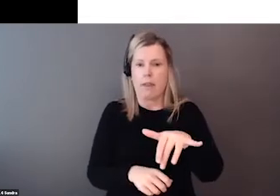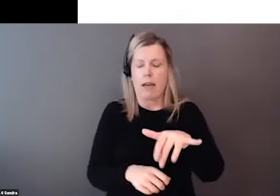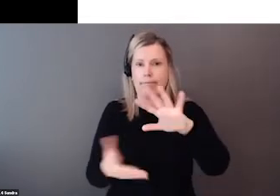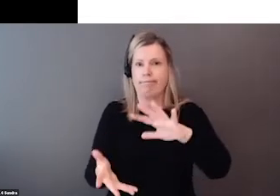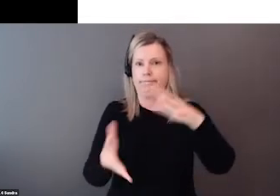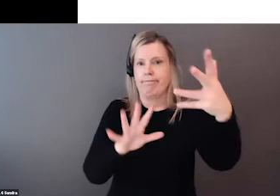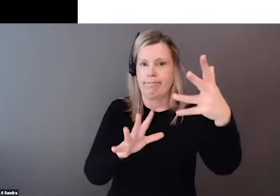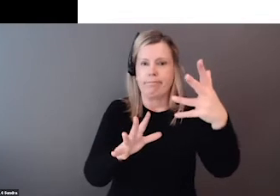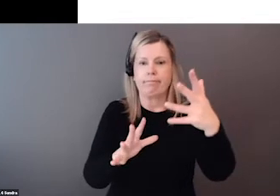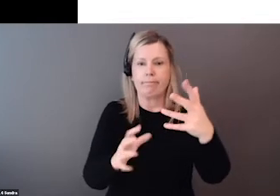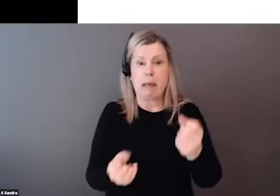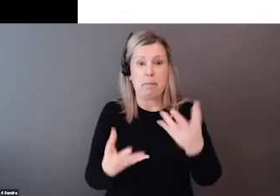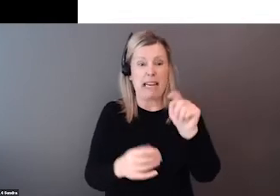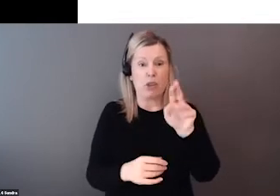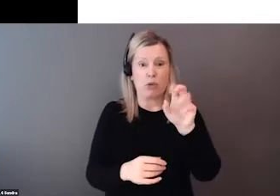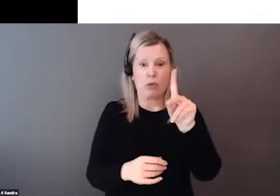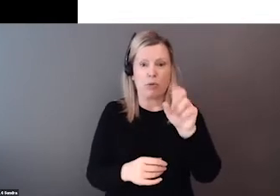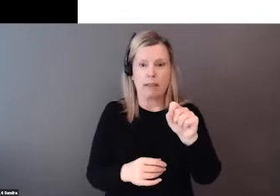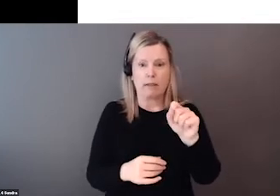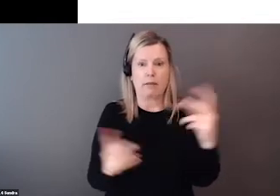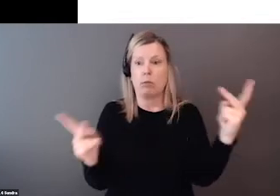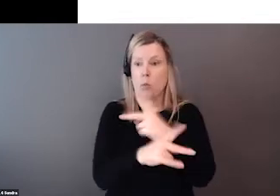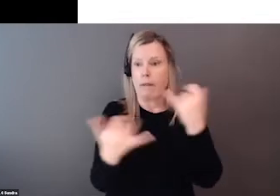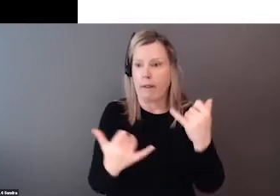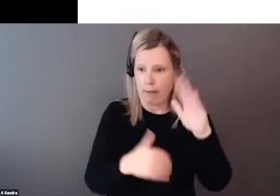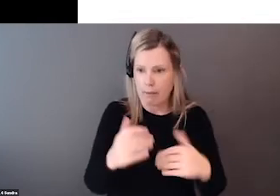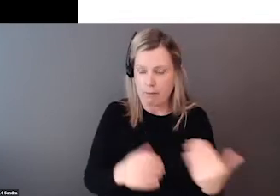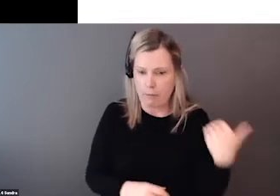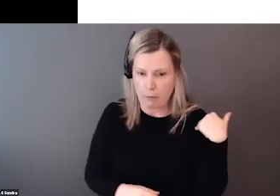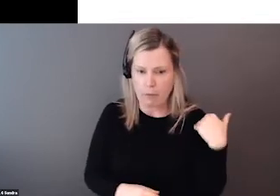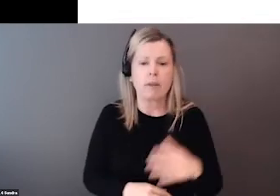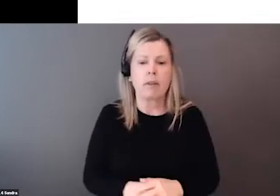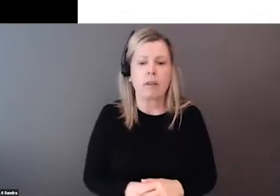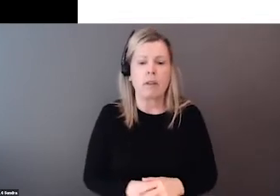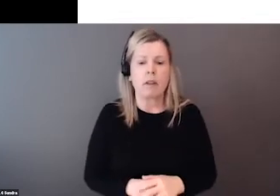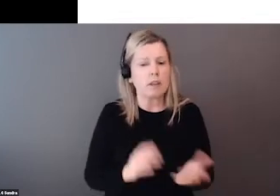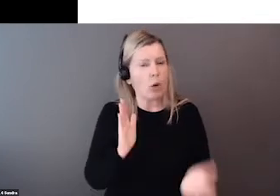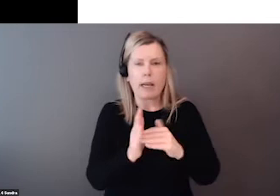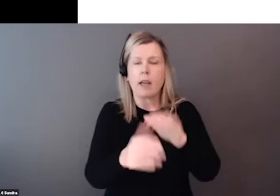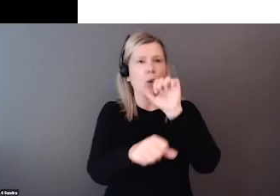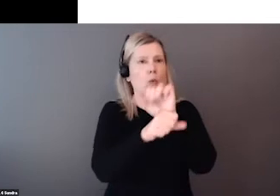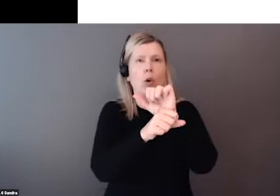in the future of work. And so the point here is that there are numerous ways in which the work environment could change for young people with disabilities.